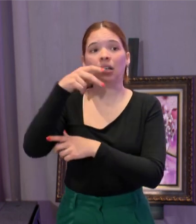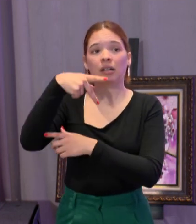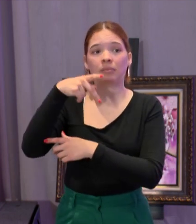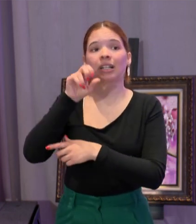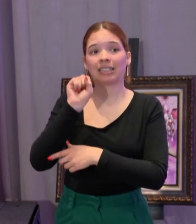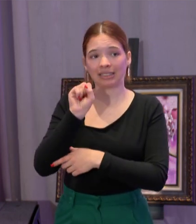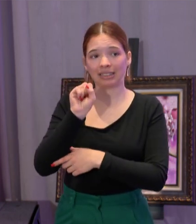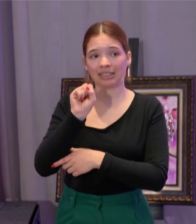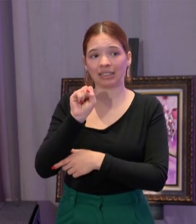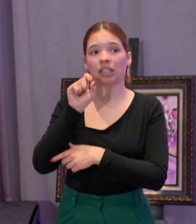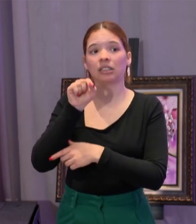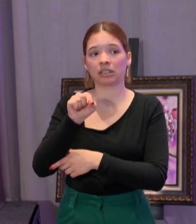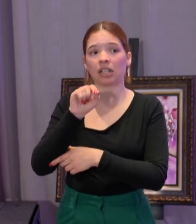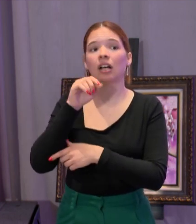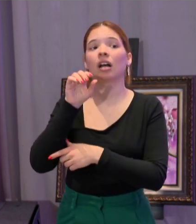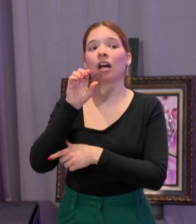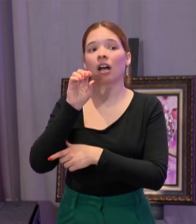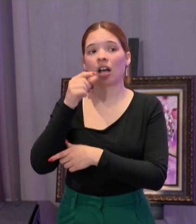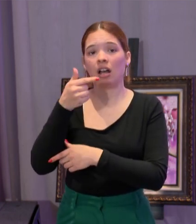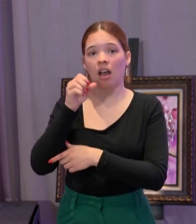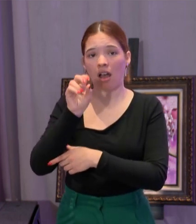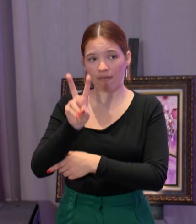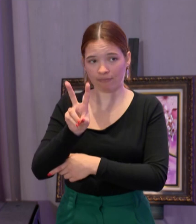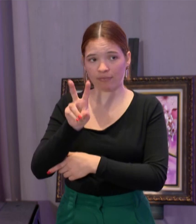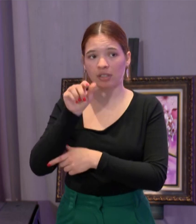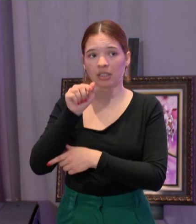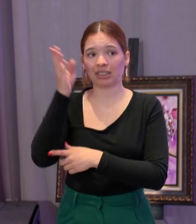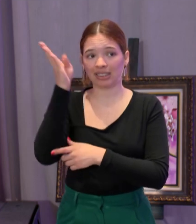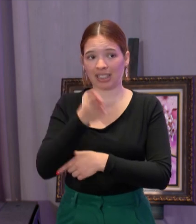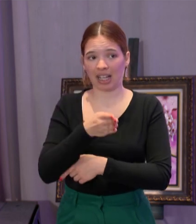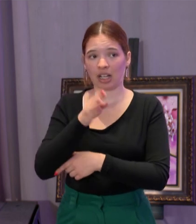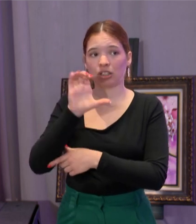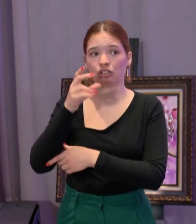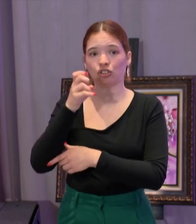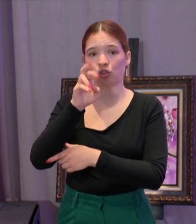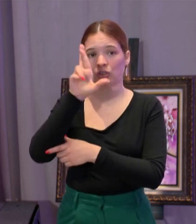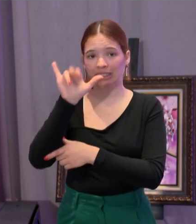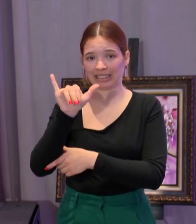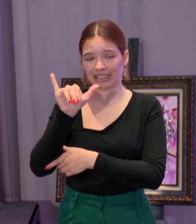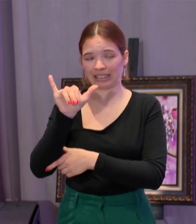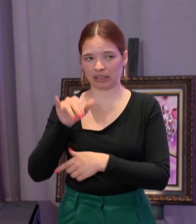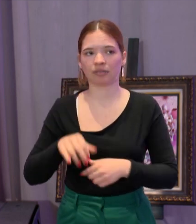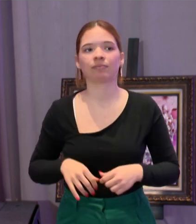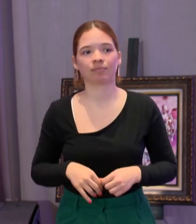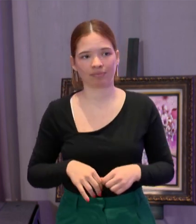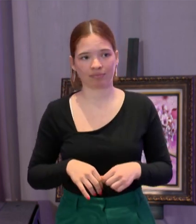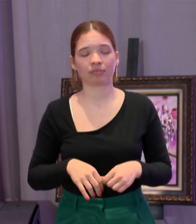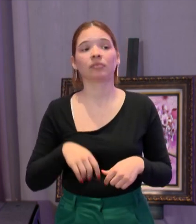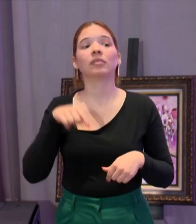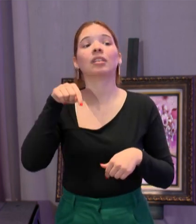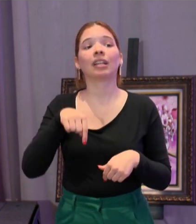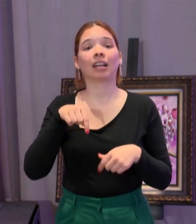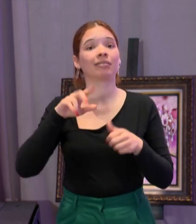BEEN WAITING FOR, I WILL SAY, EMERGING FROM THE THIRD WARMEST WINTER ON RECORD, THIS HAS BEEN